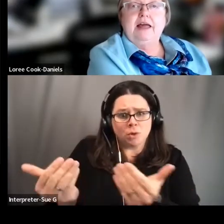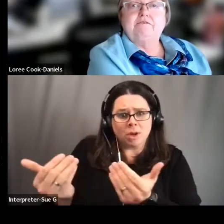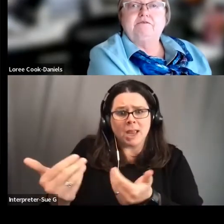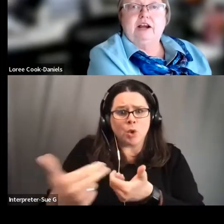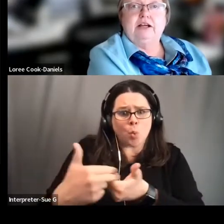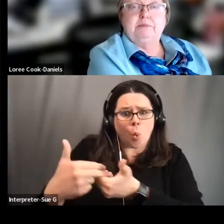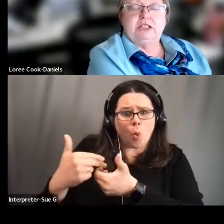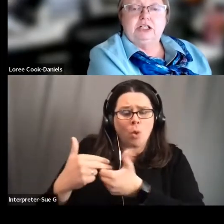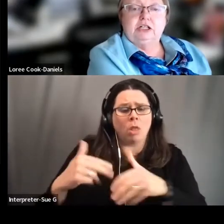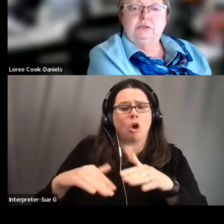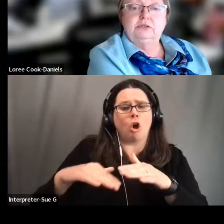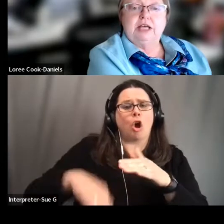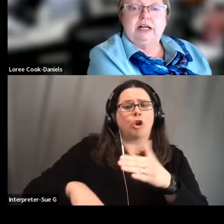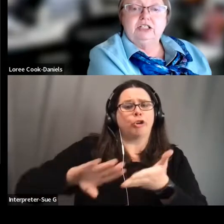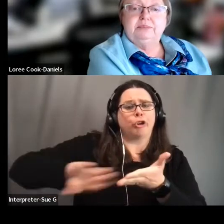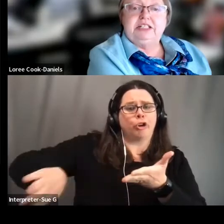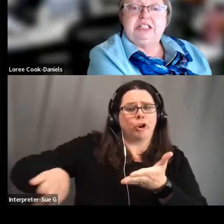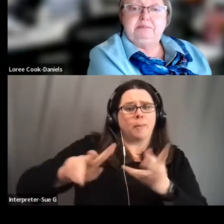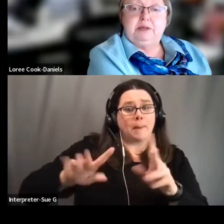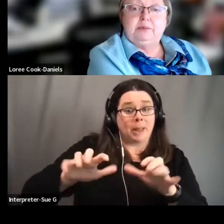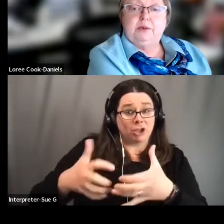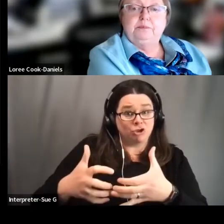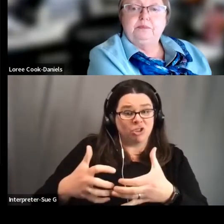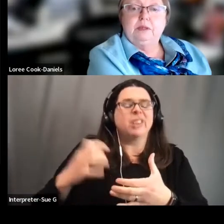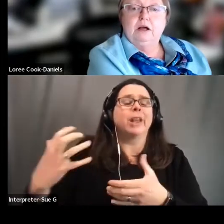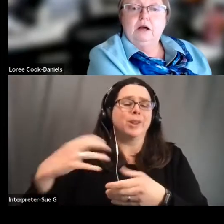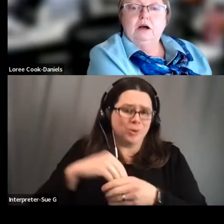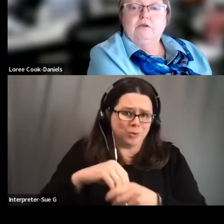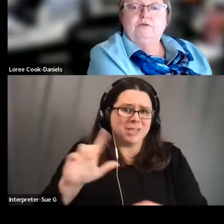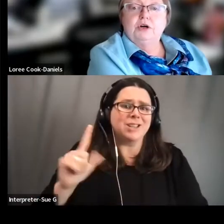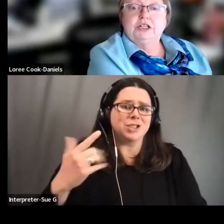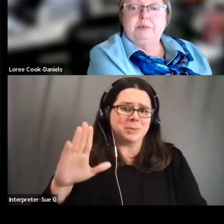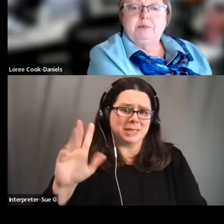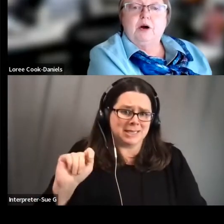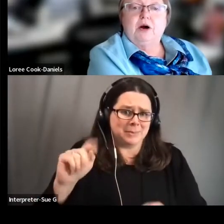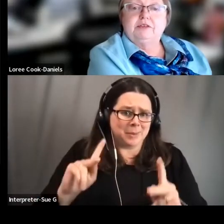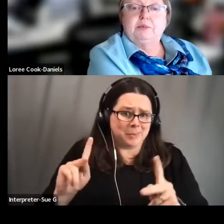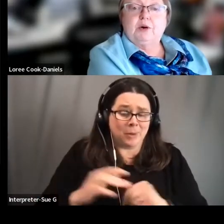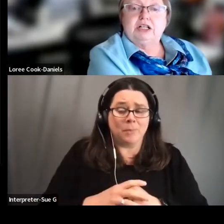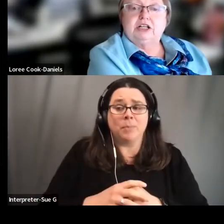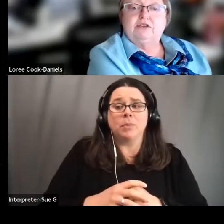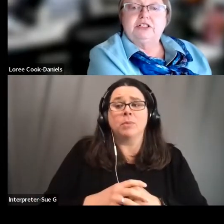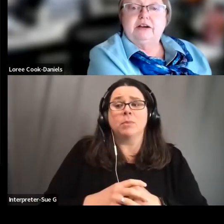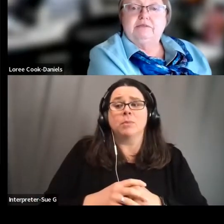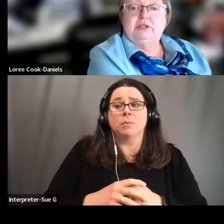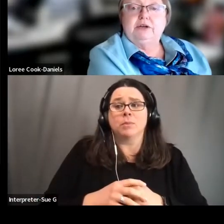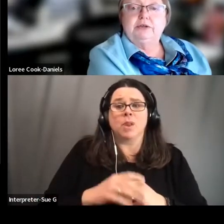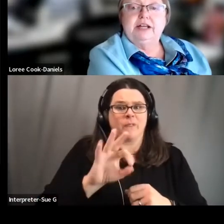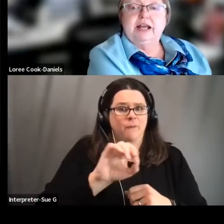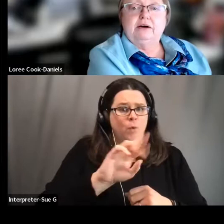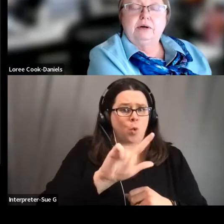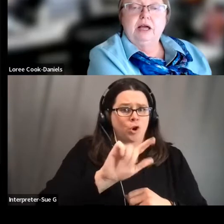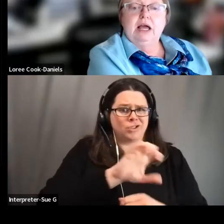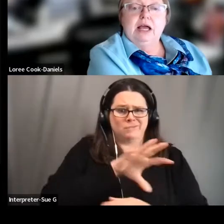and that very much includes LGBT people. FORGE has been part of the project for several years now